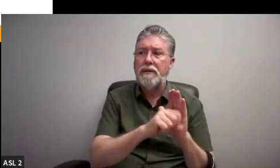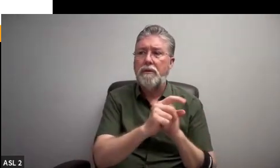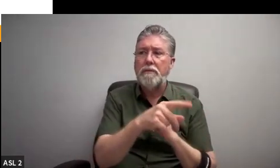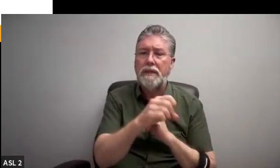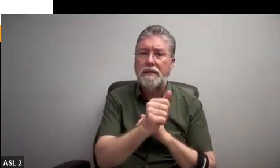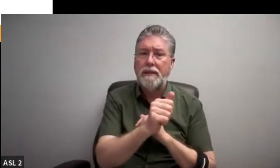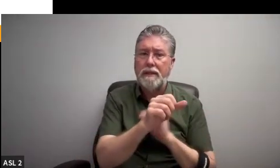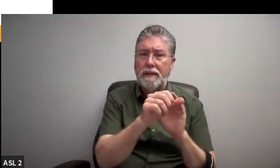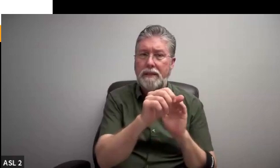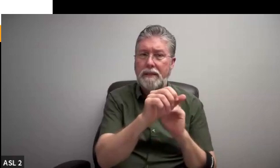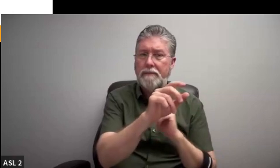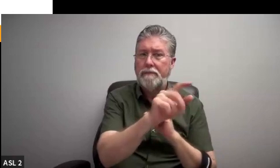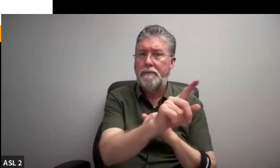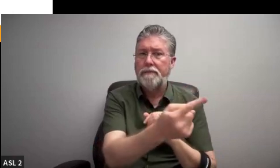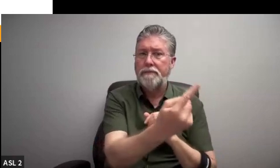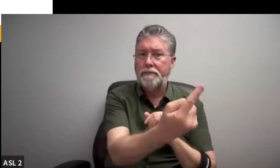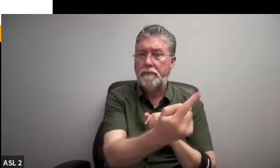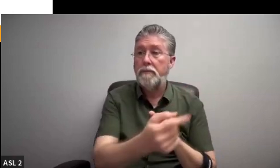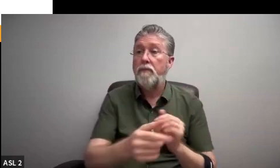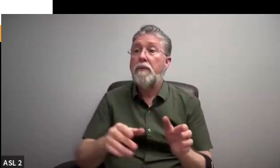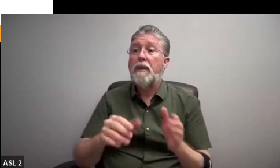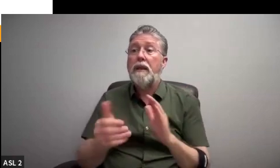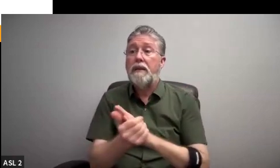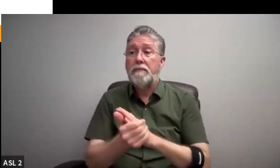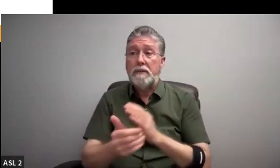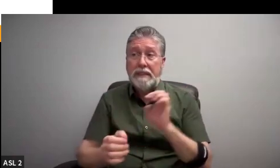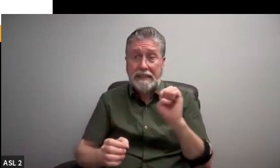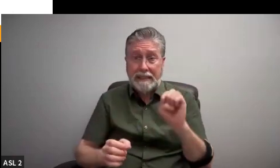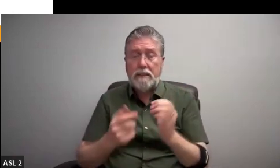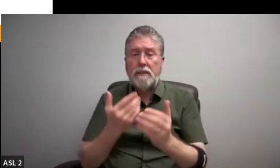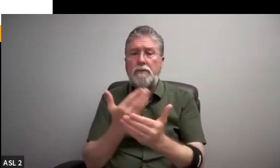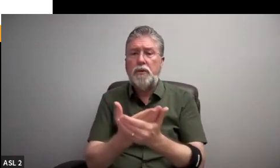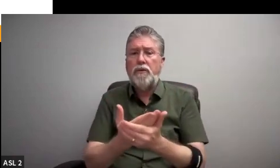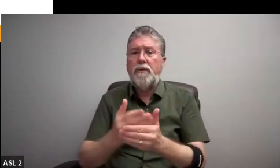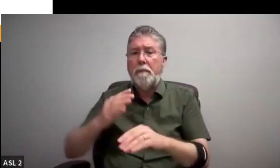must include information that demonstrates the SUA's compliance with the minimum time period,